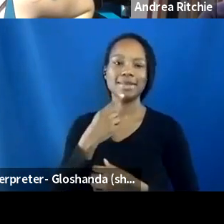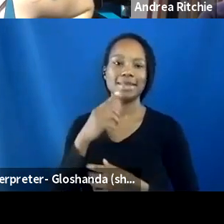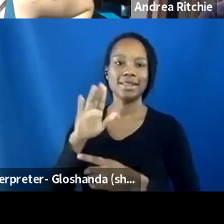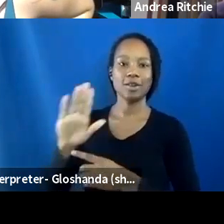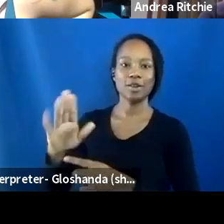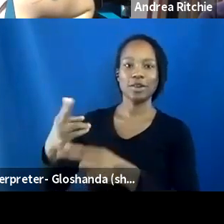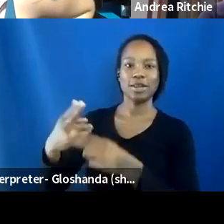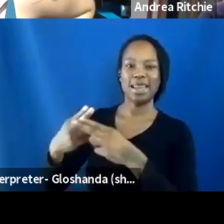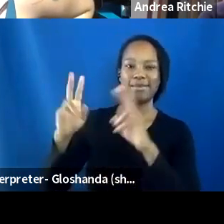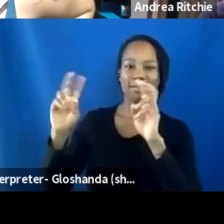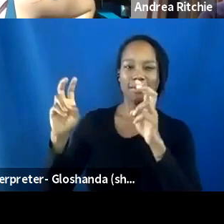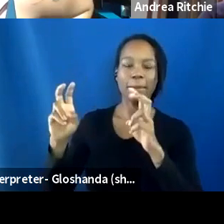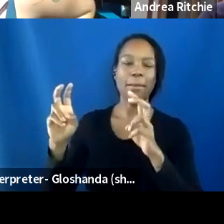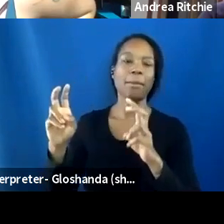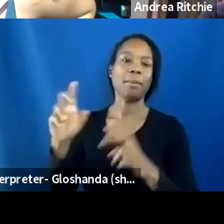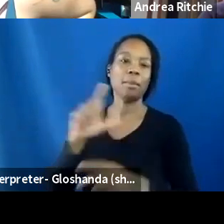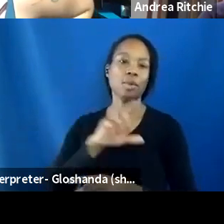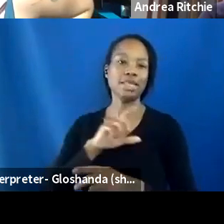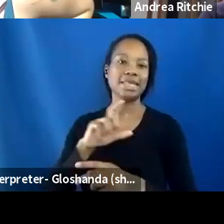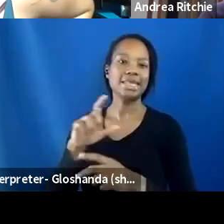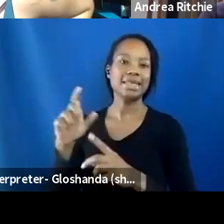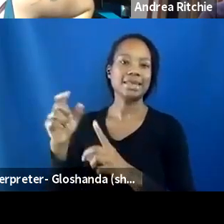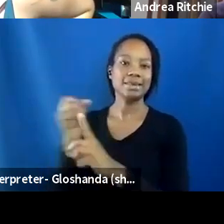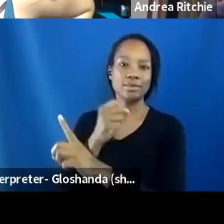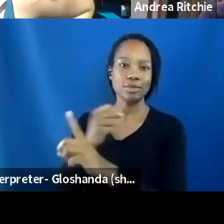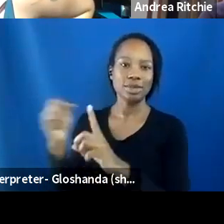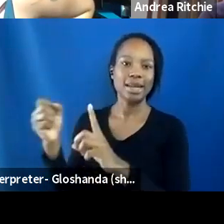and "A Queer Injustice: